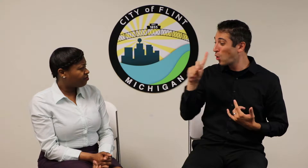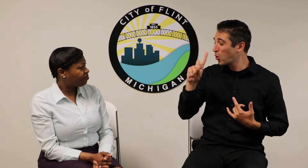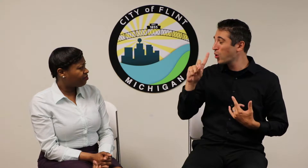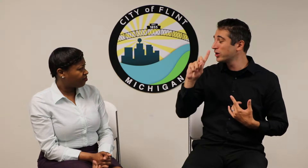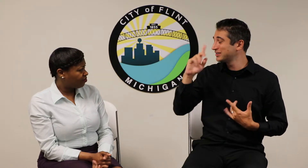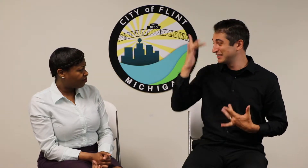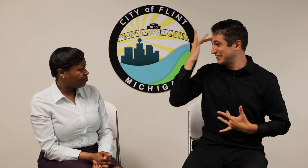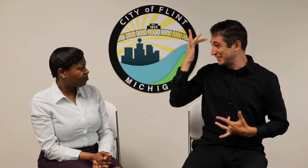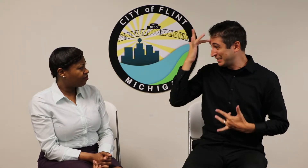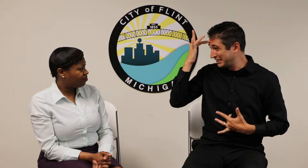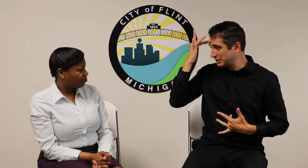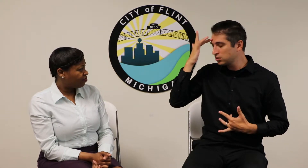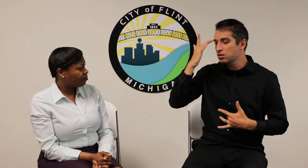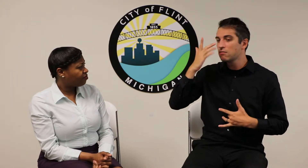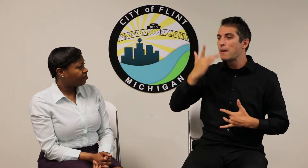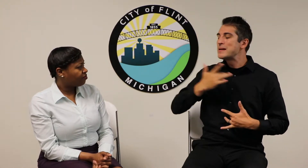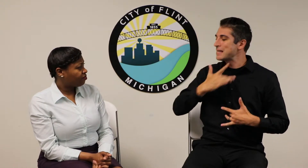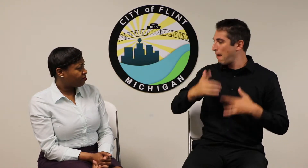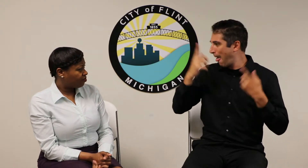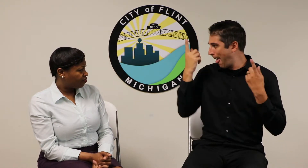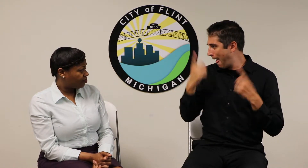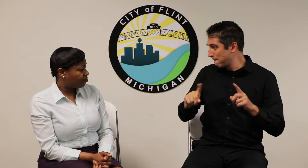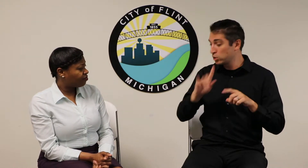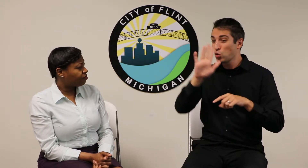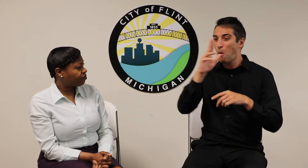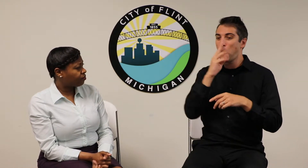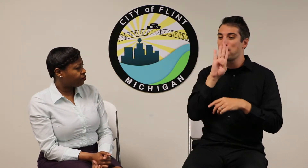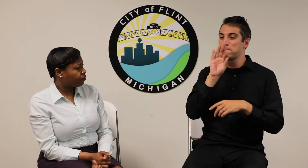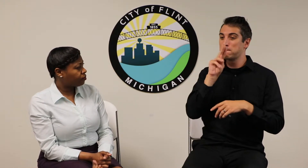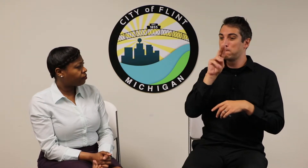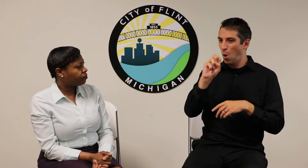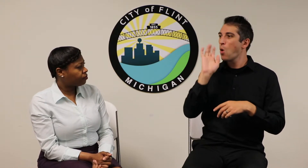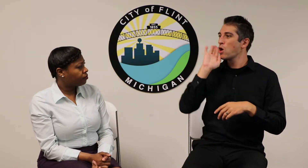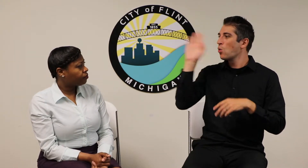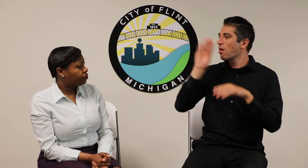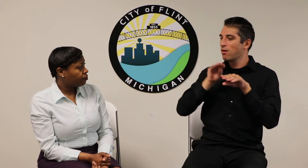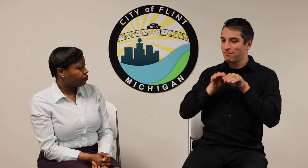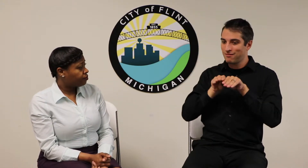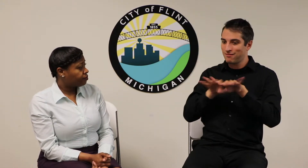mobilize calcium which is the good stuff, but if you have lead in there which is